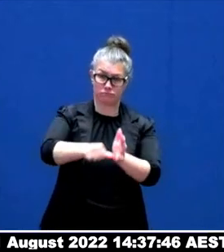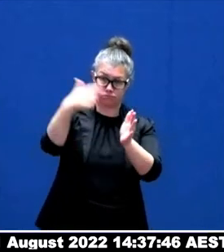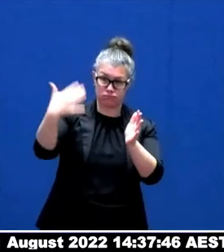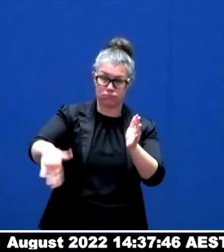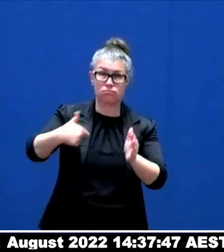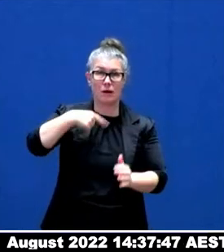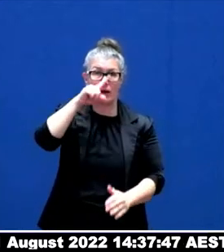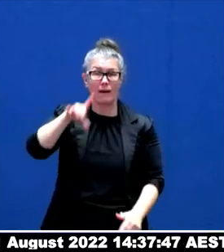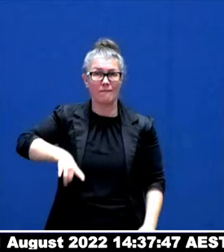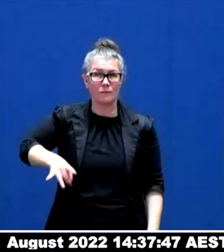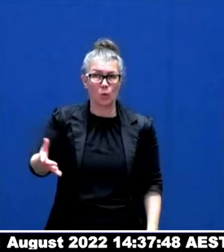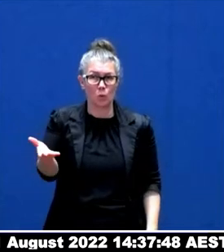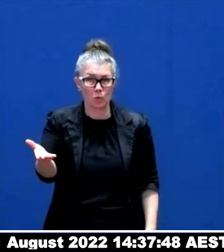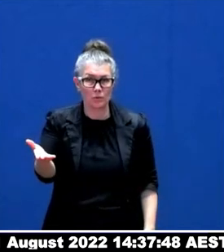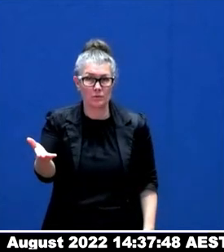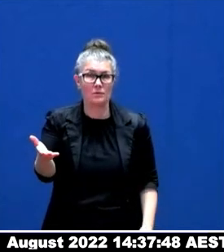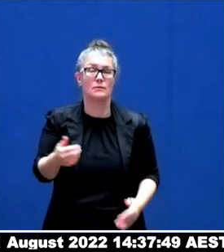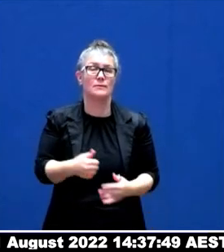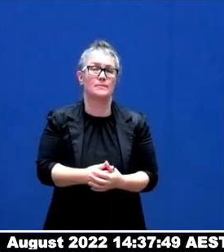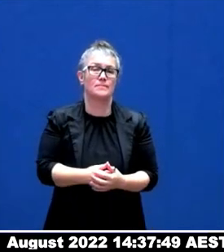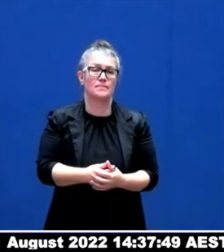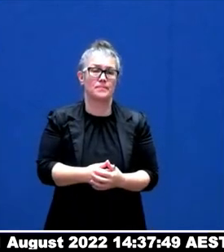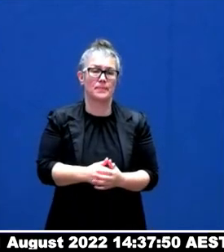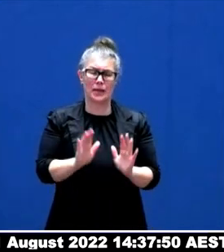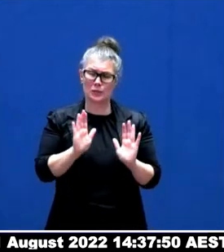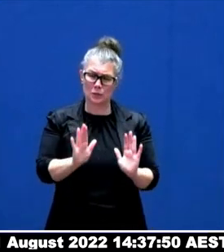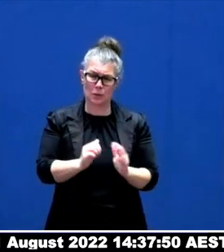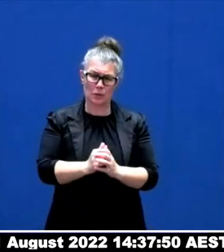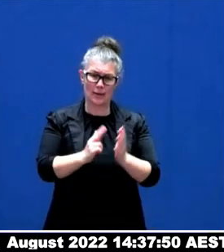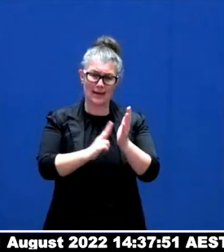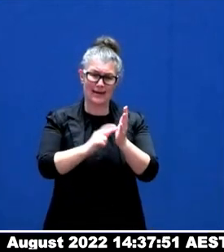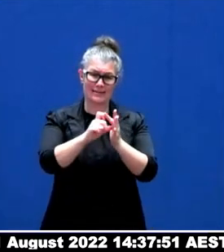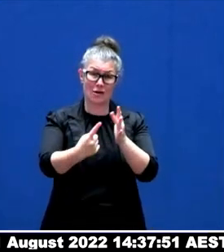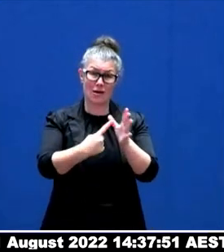afford. MS DOWSETT: Does it come down to this: the NDIA will pay the rent on an SDA